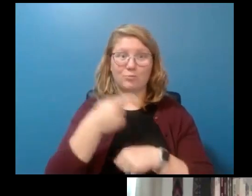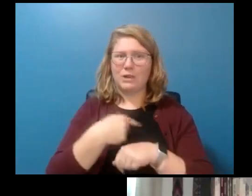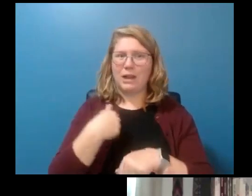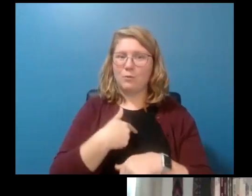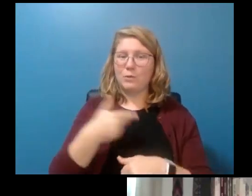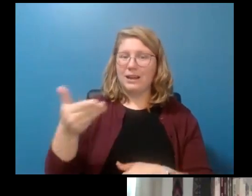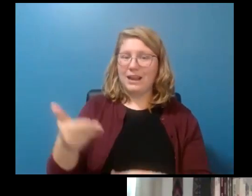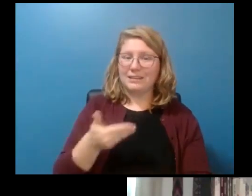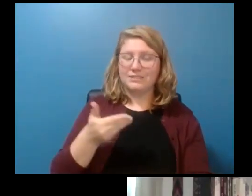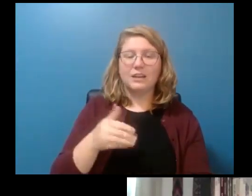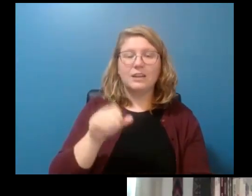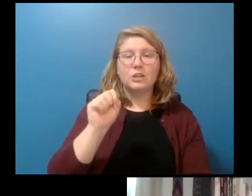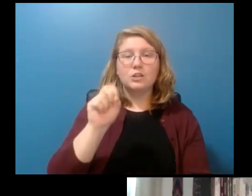individual.